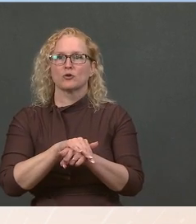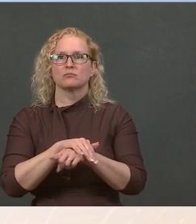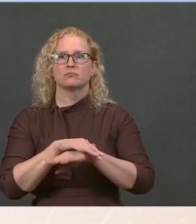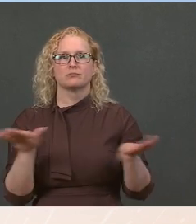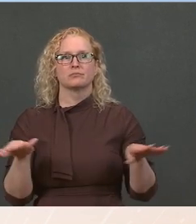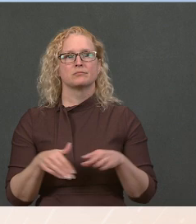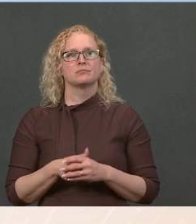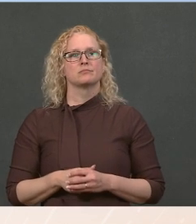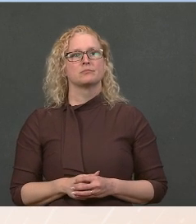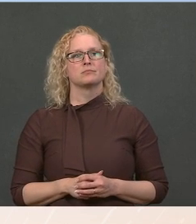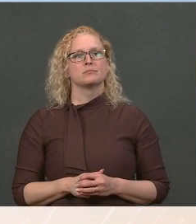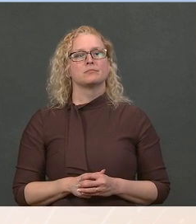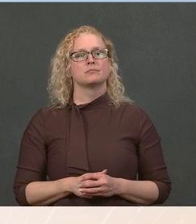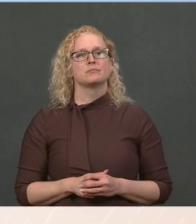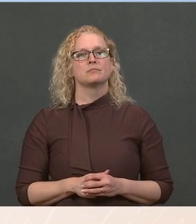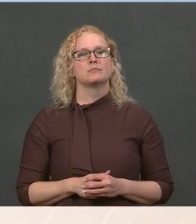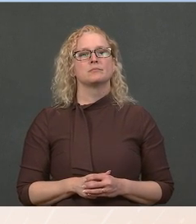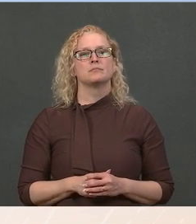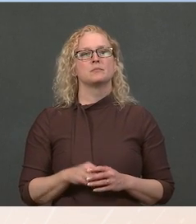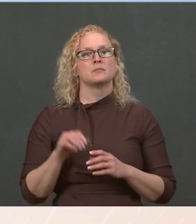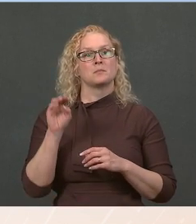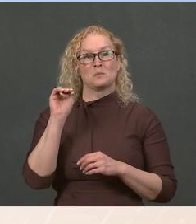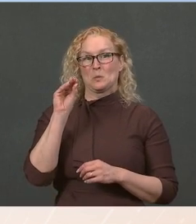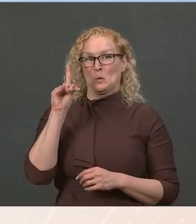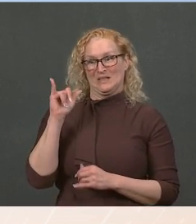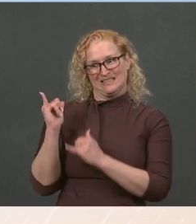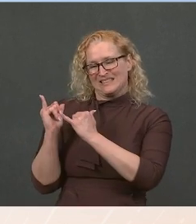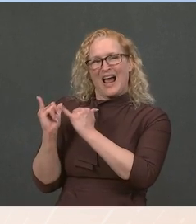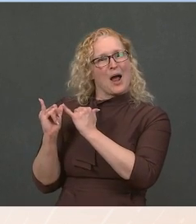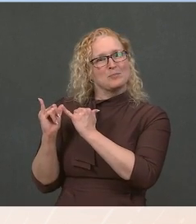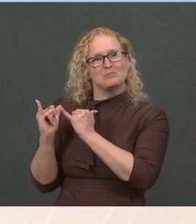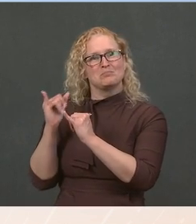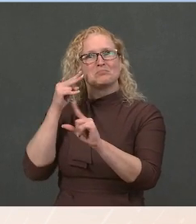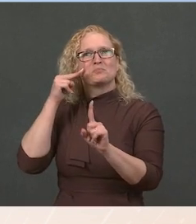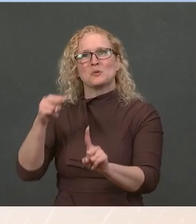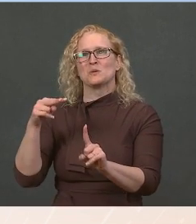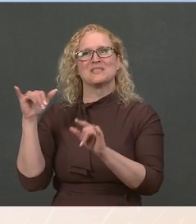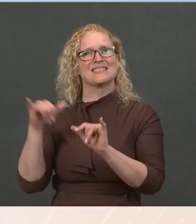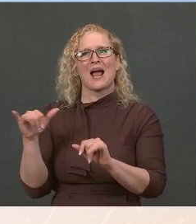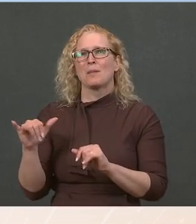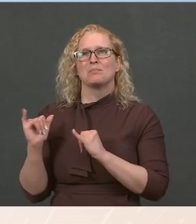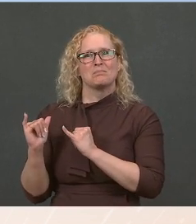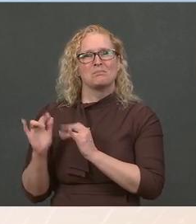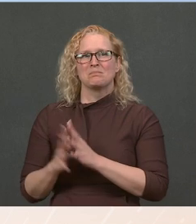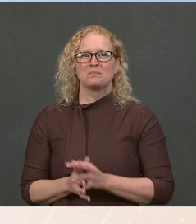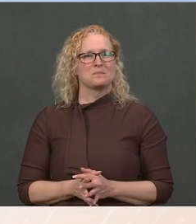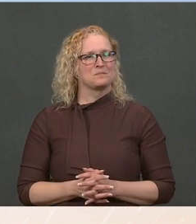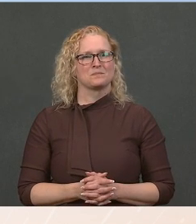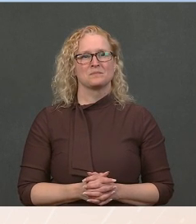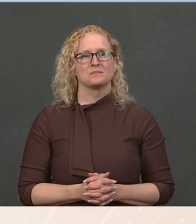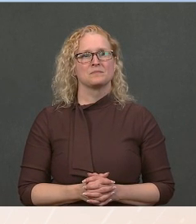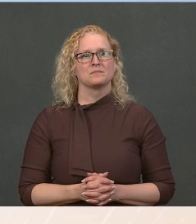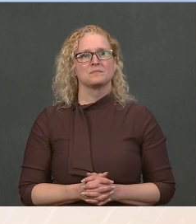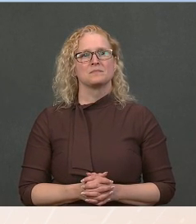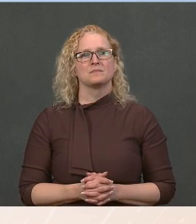That's what we put out -- you know, numbers ourselves, the scores ourselves -- to show that it'll be more than paid for, but --